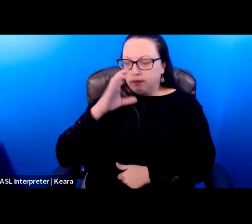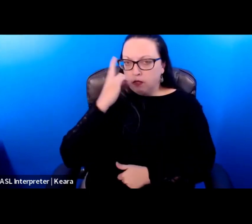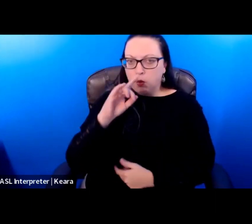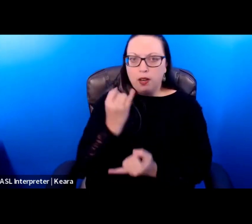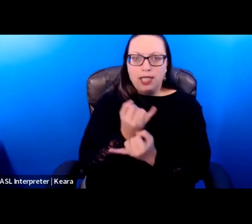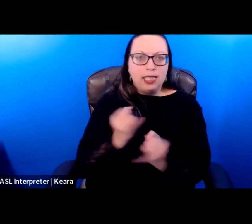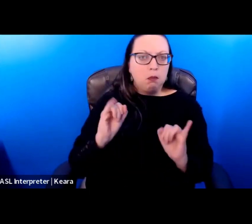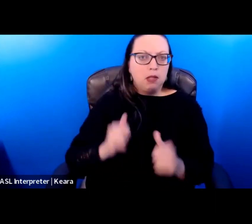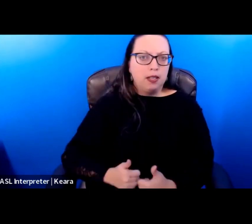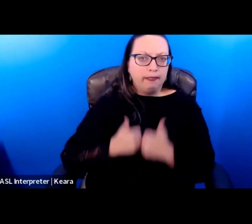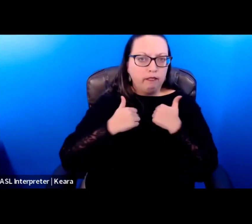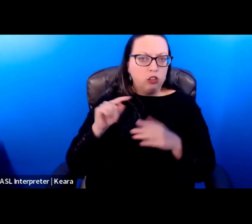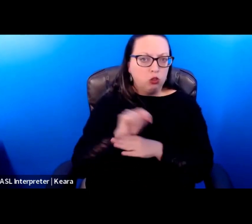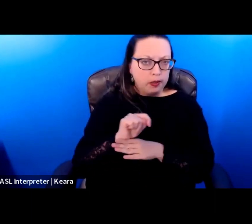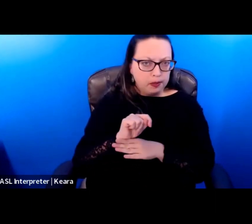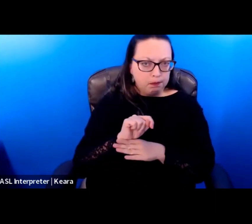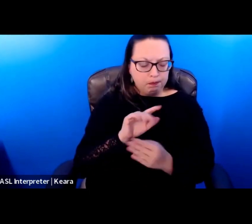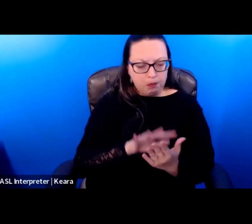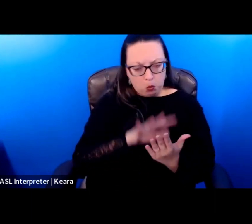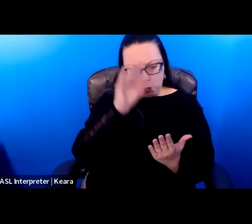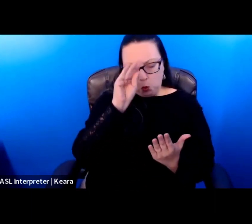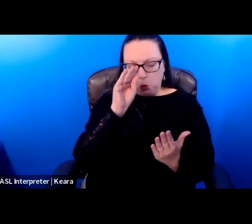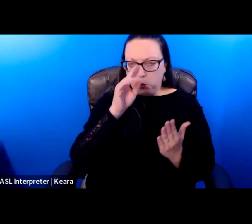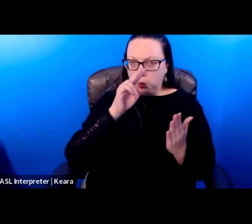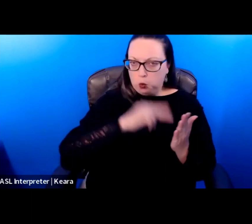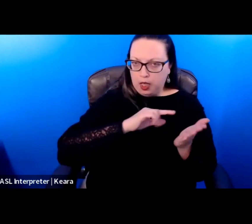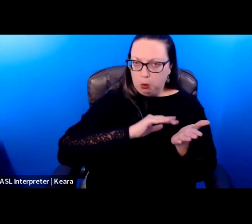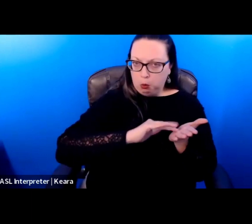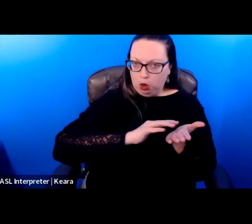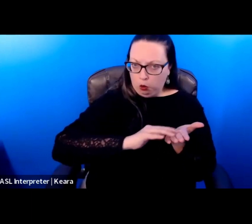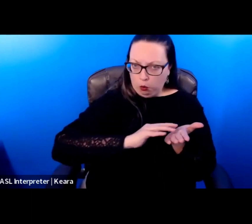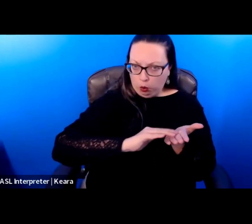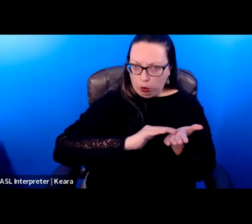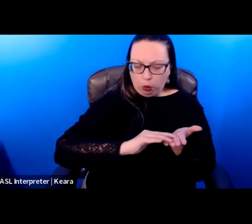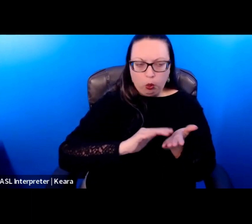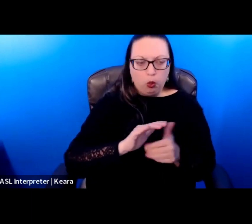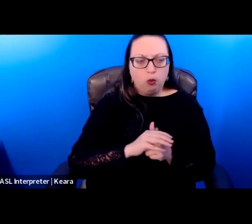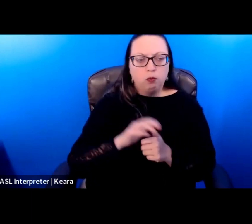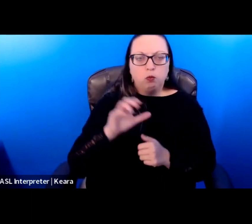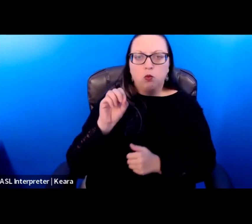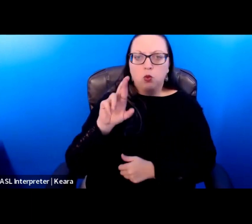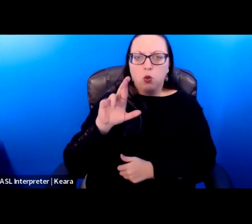learn how to read Braille. Learn that what we call orientation, mobility, the use of the white